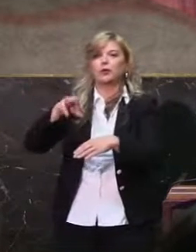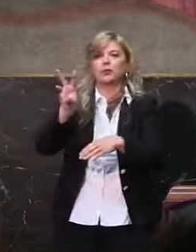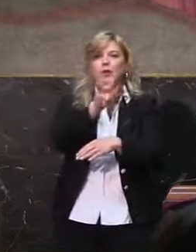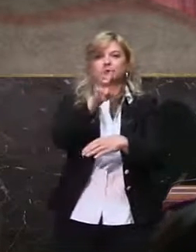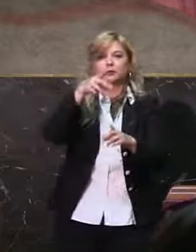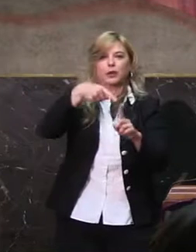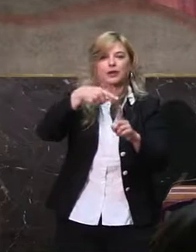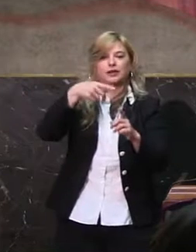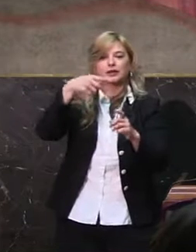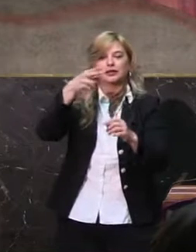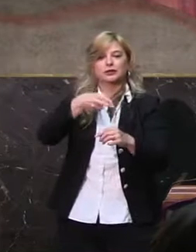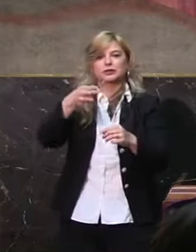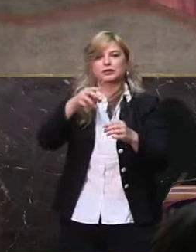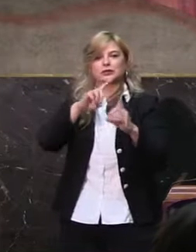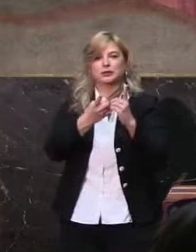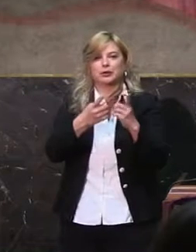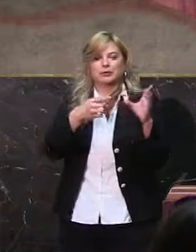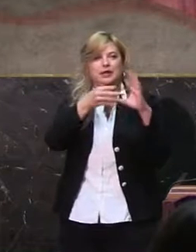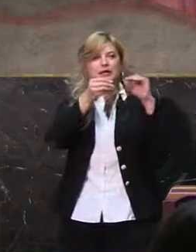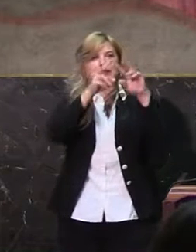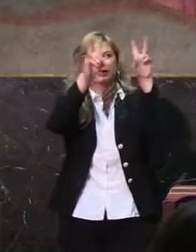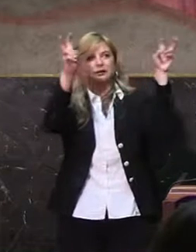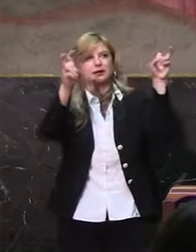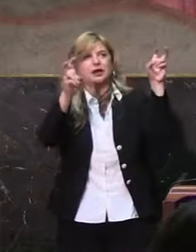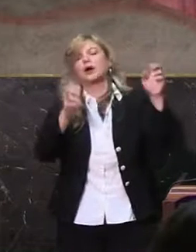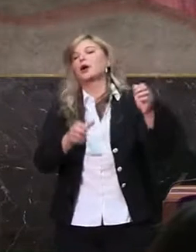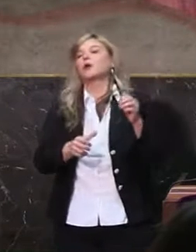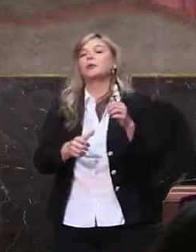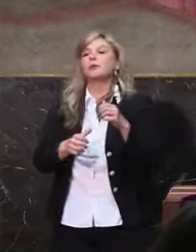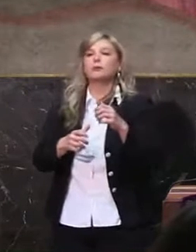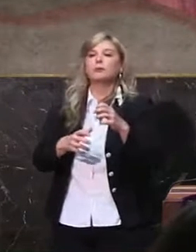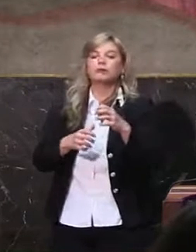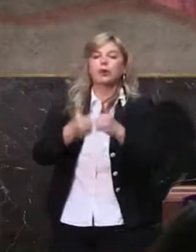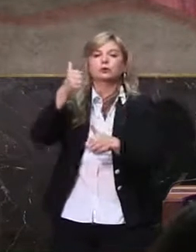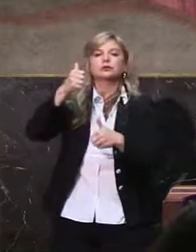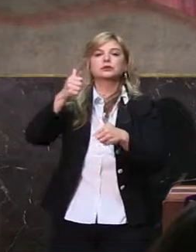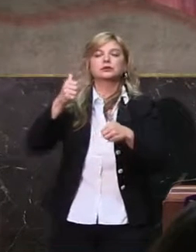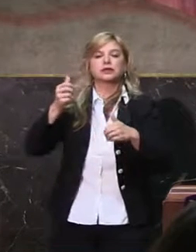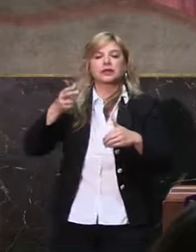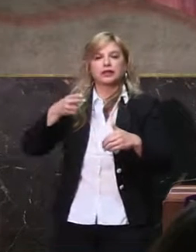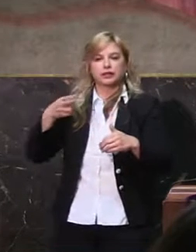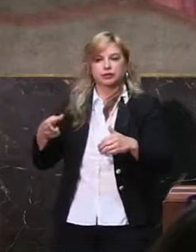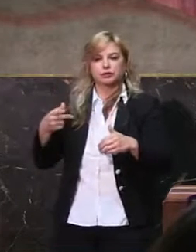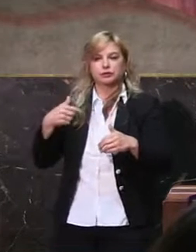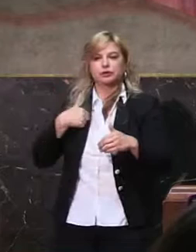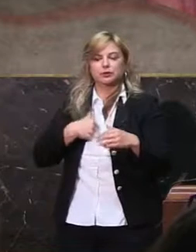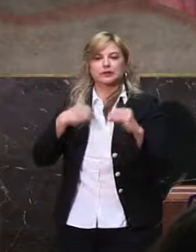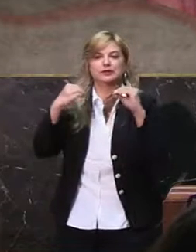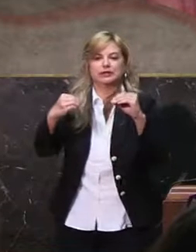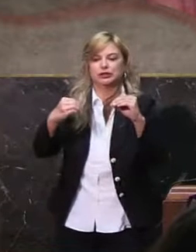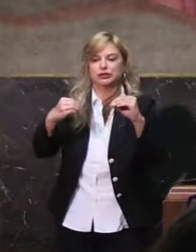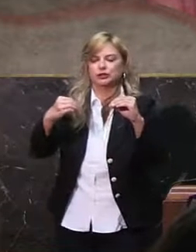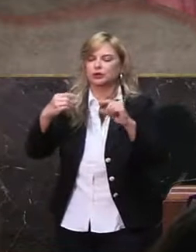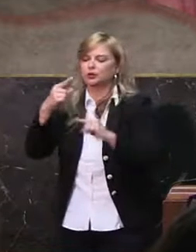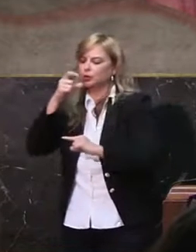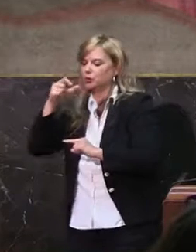said much of the history we teach was made by those who taught and in fact the three individuals whose monuments are at